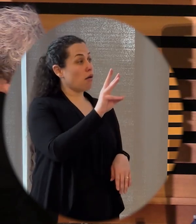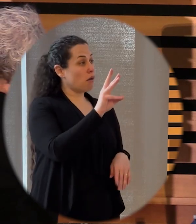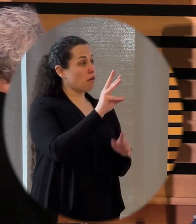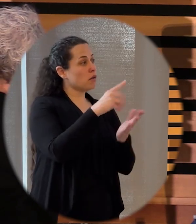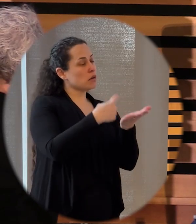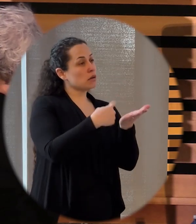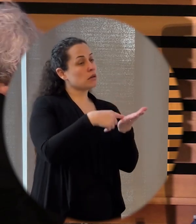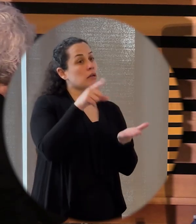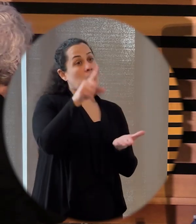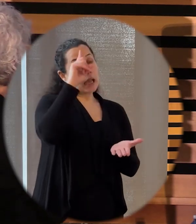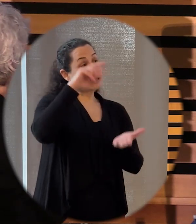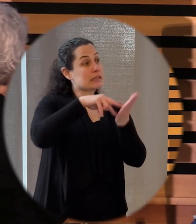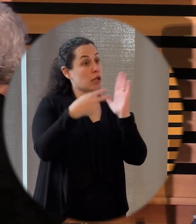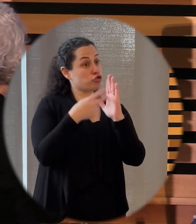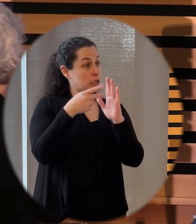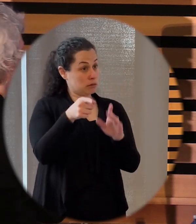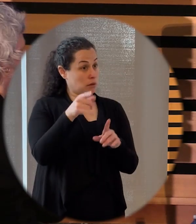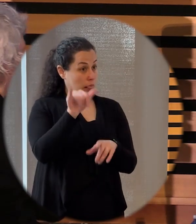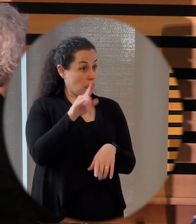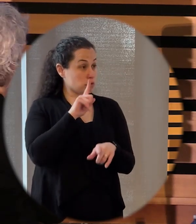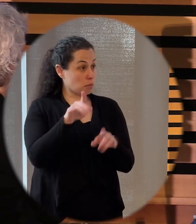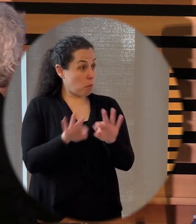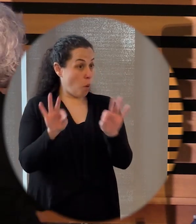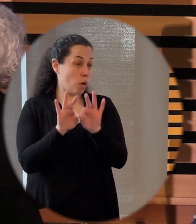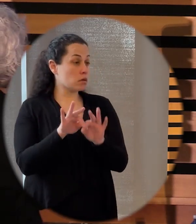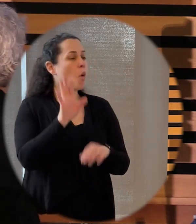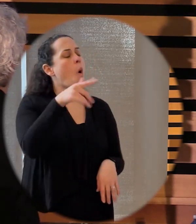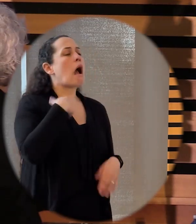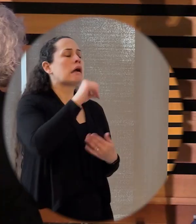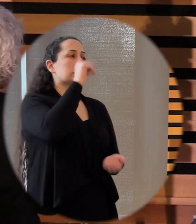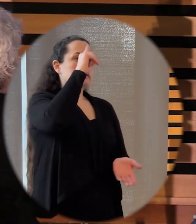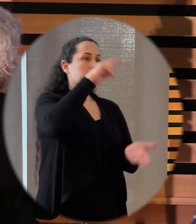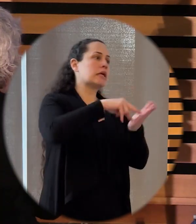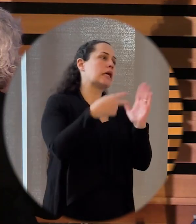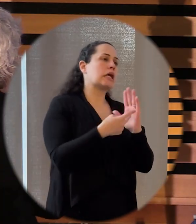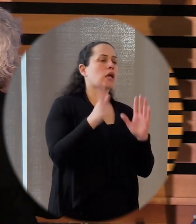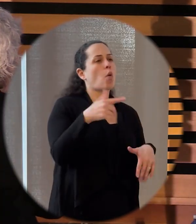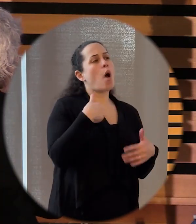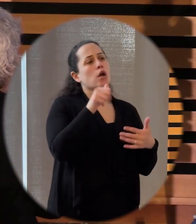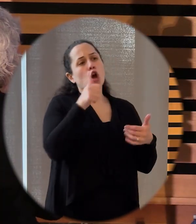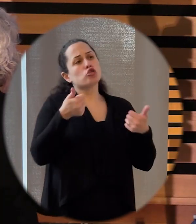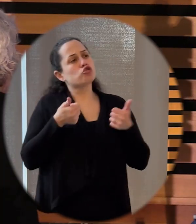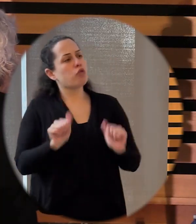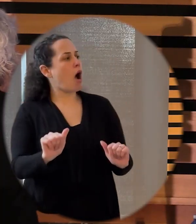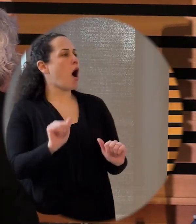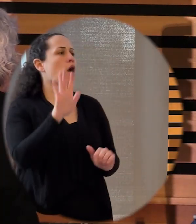doesn't matter. I didn't mean to do that. That wasn't what we were trying to do. We didn't